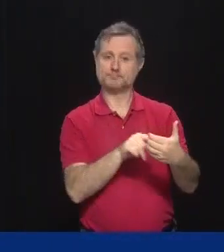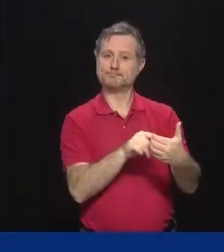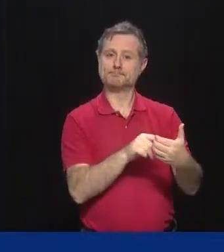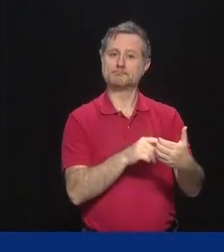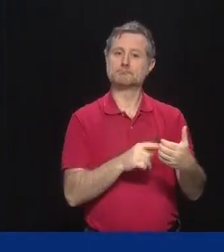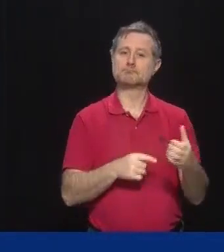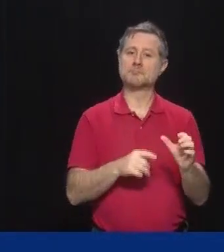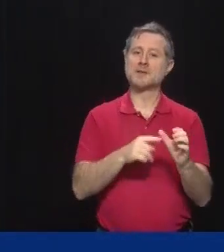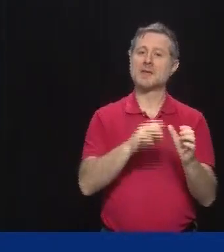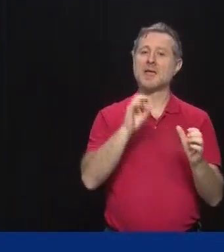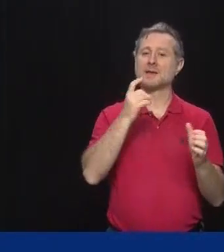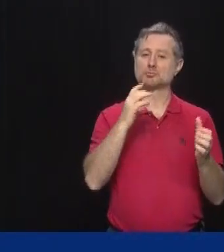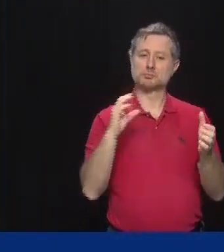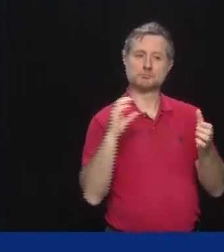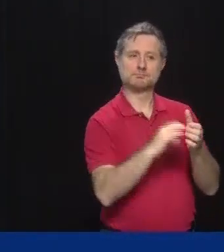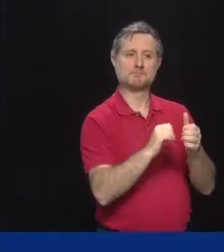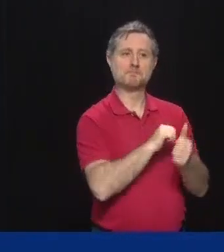CAN'T WALK INTO A RESTAURANT